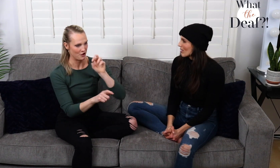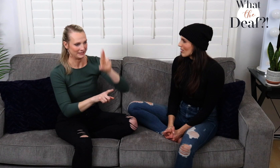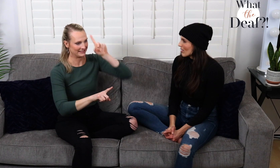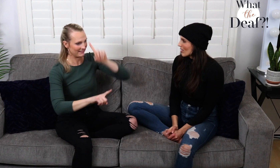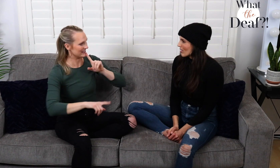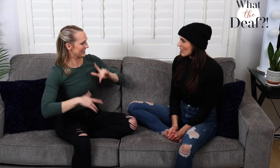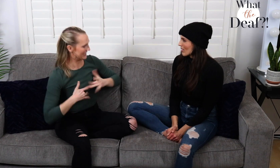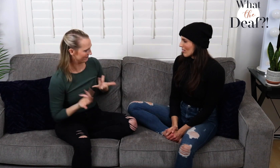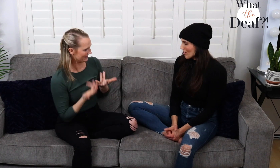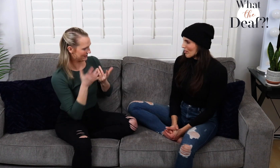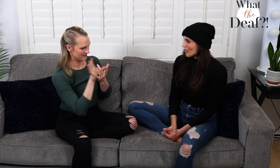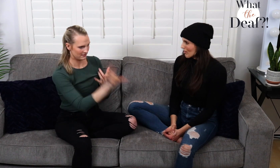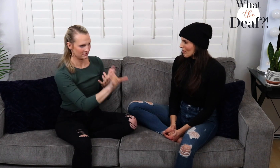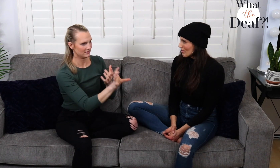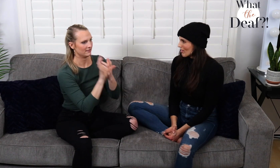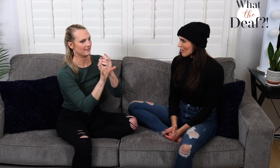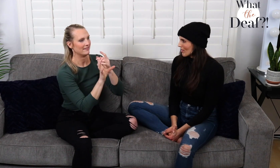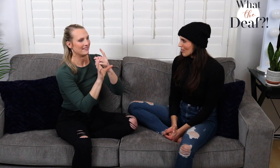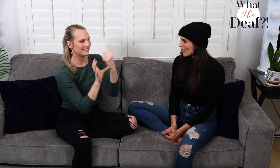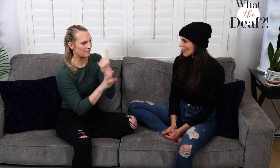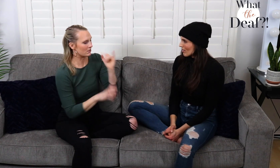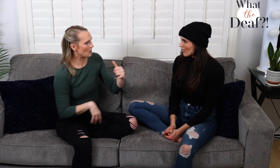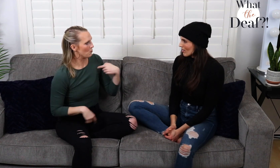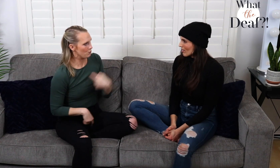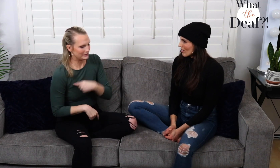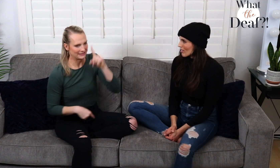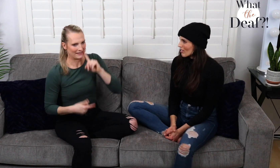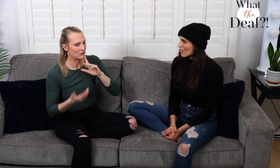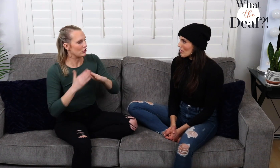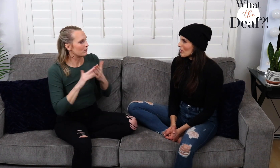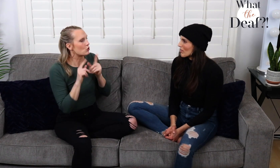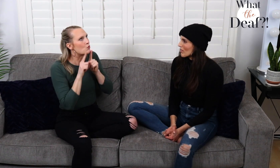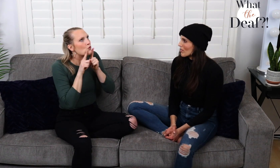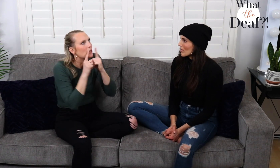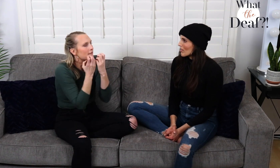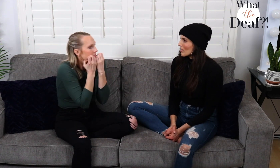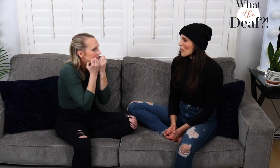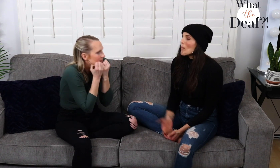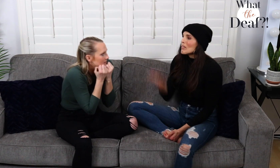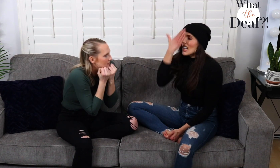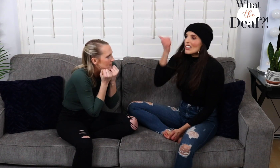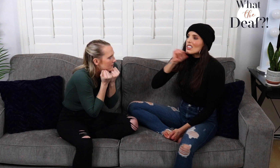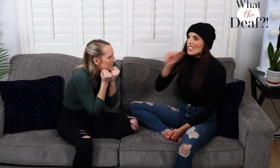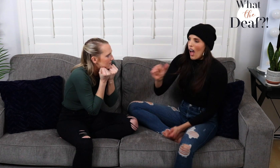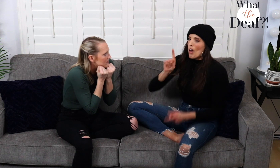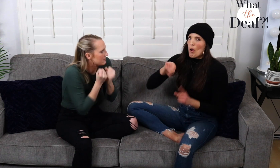Sports or Deaf events is something that the Deaf Community really, really appreciates